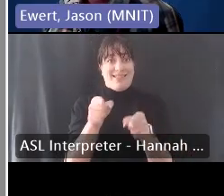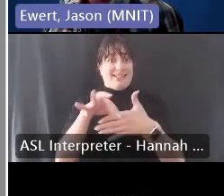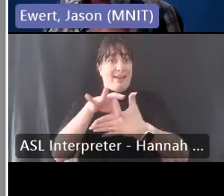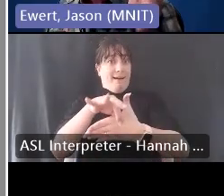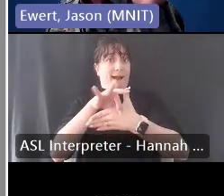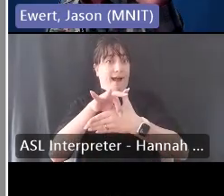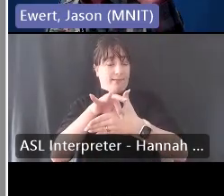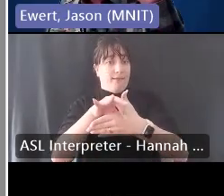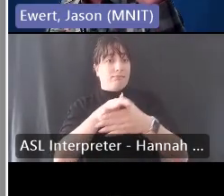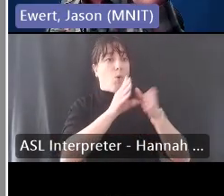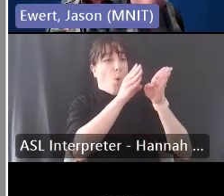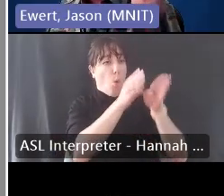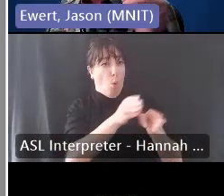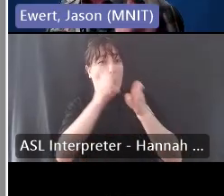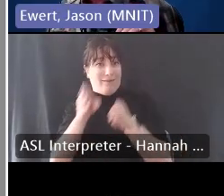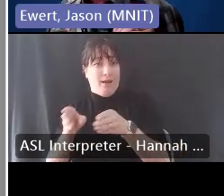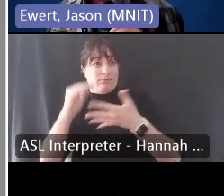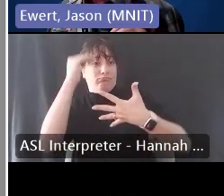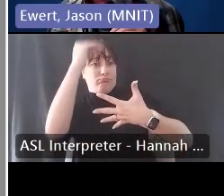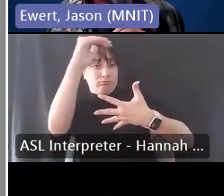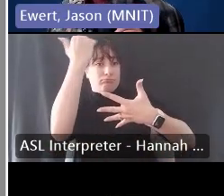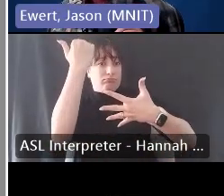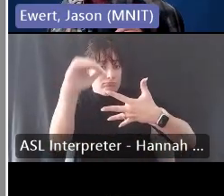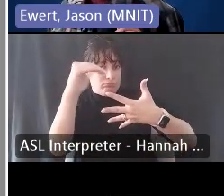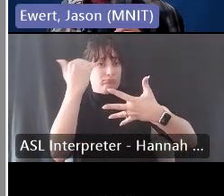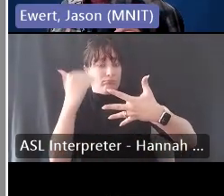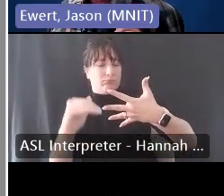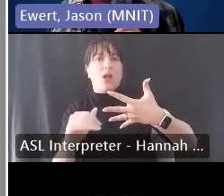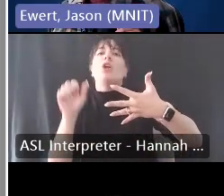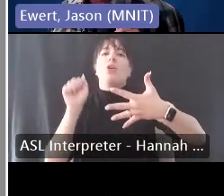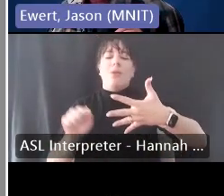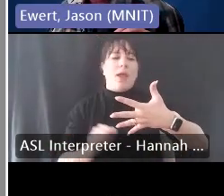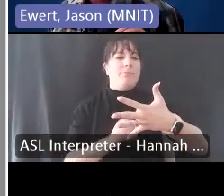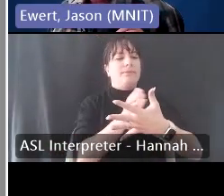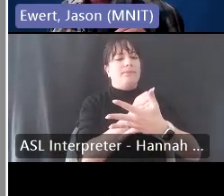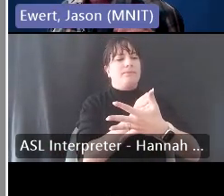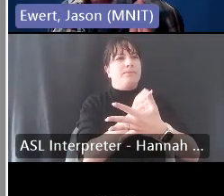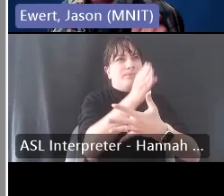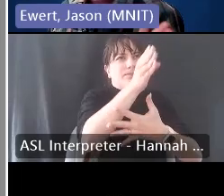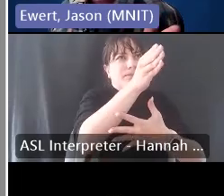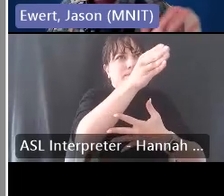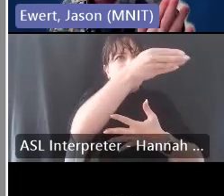you're mostly able to step through and order. So the first important thing with the design